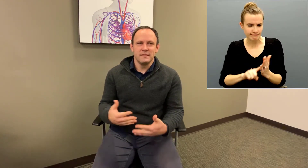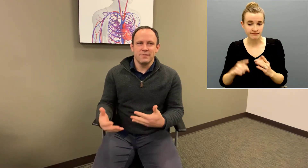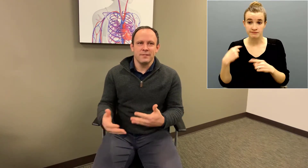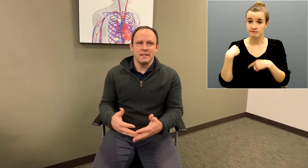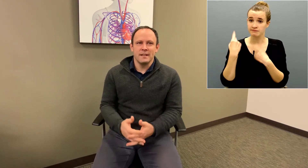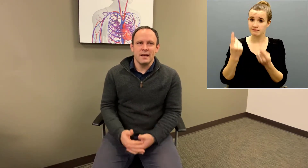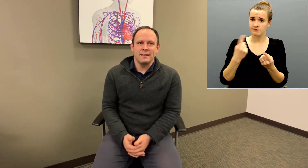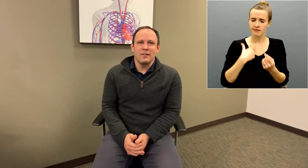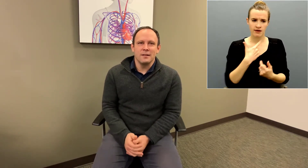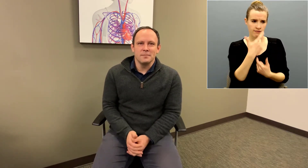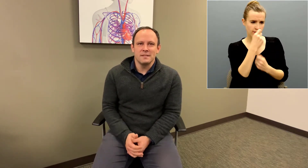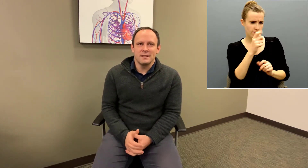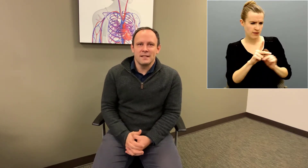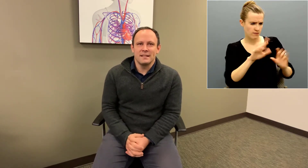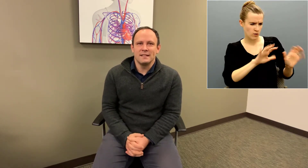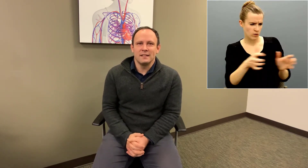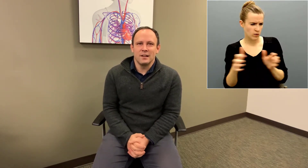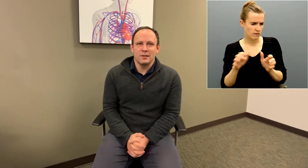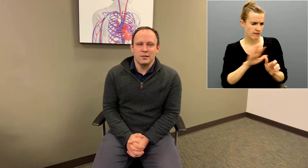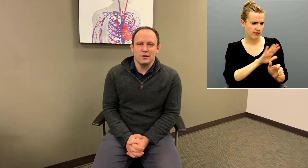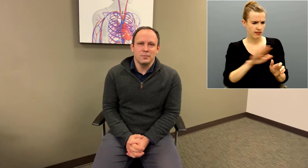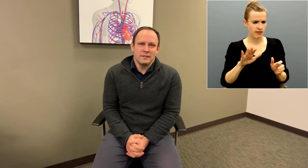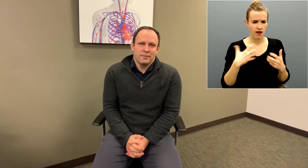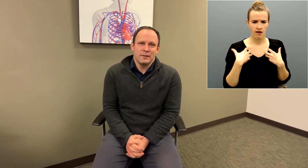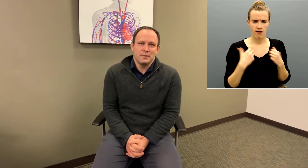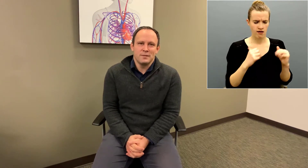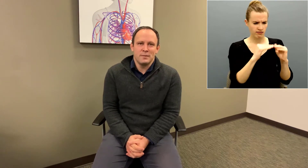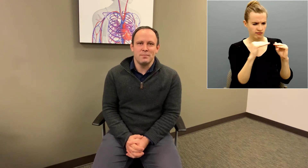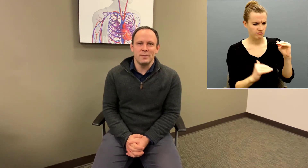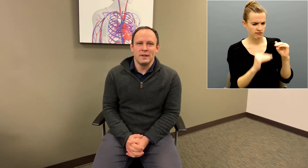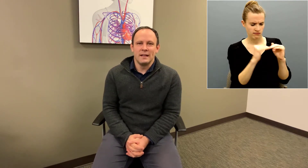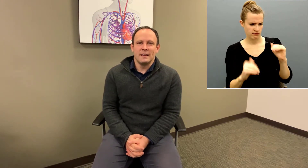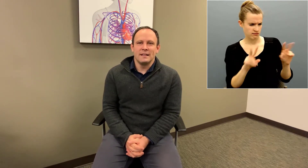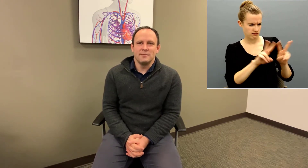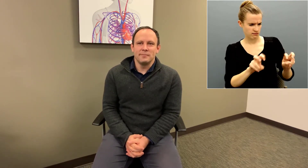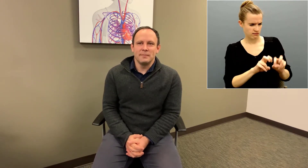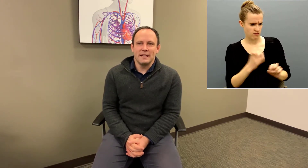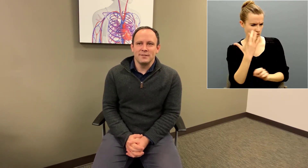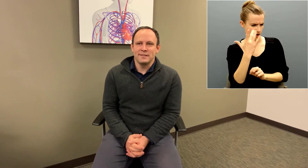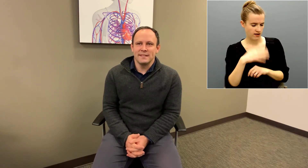different health outcomes occur with different groups of people. My interest